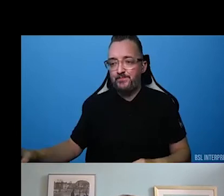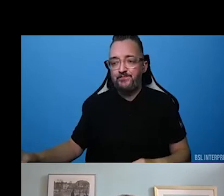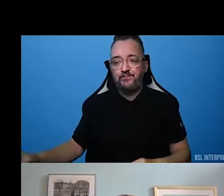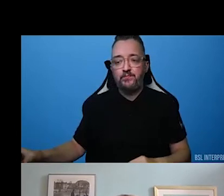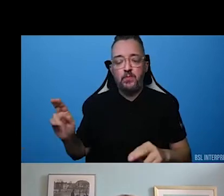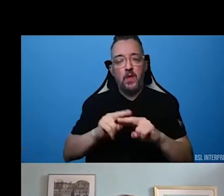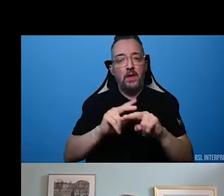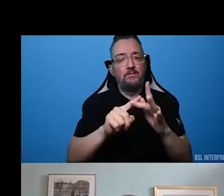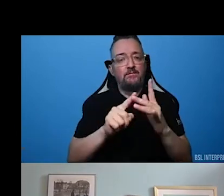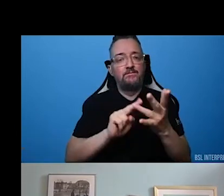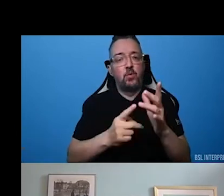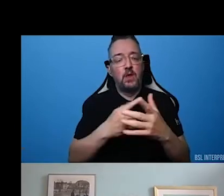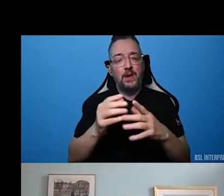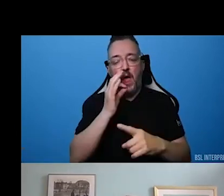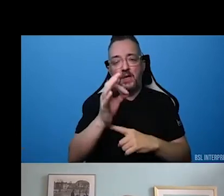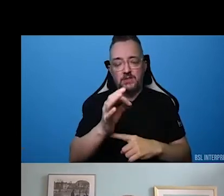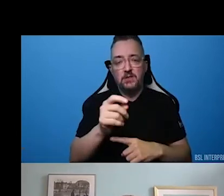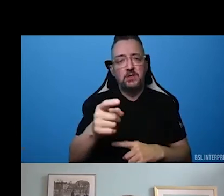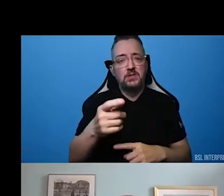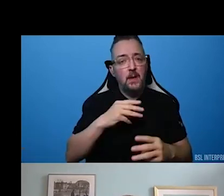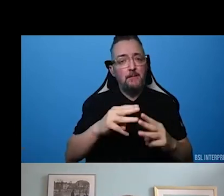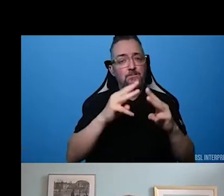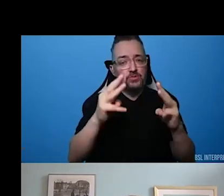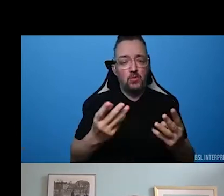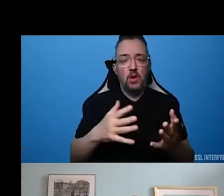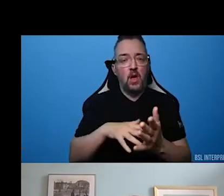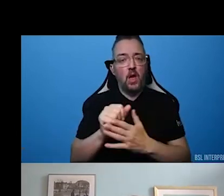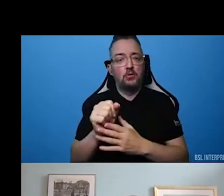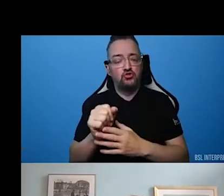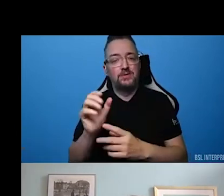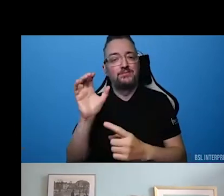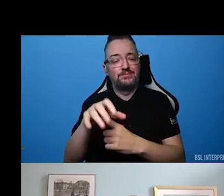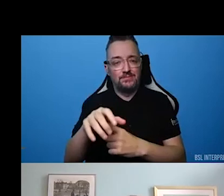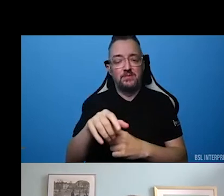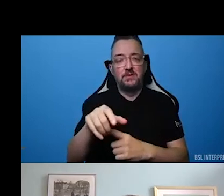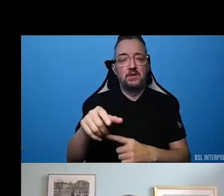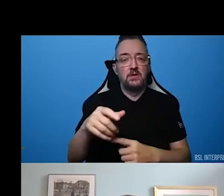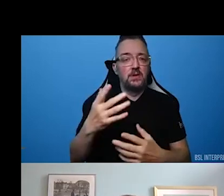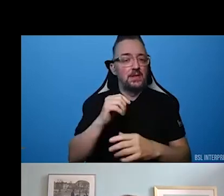How willing have you found museums or cultural institutions to have this slavery conversation